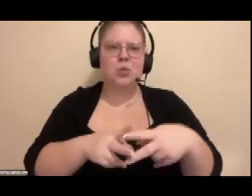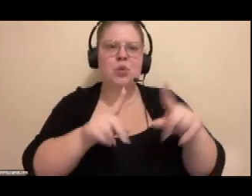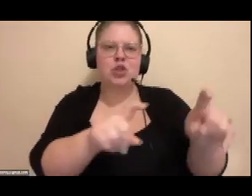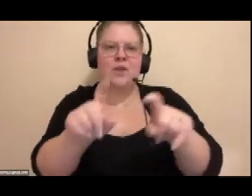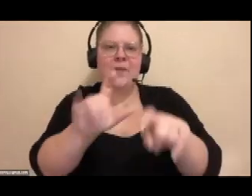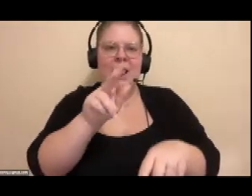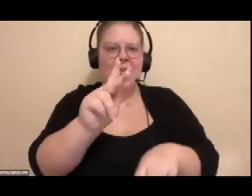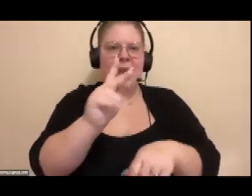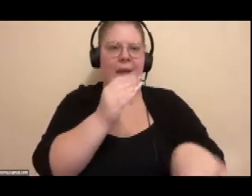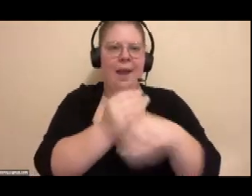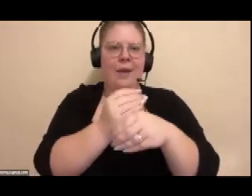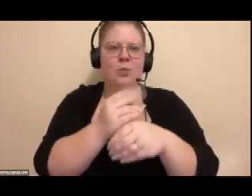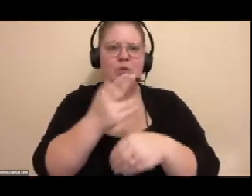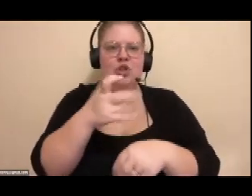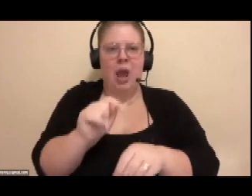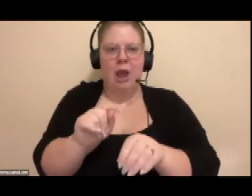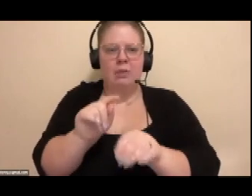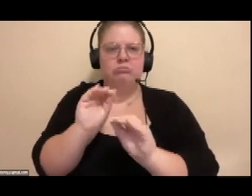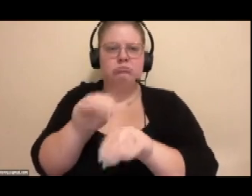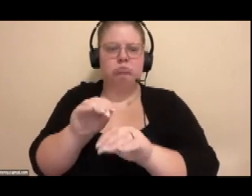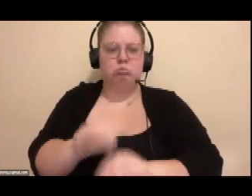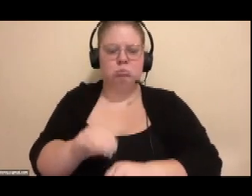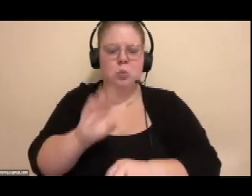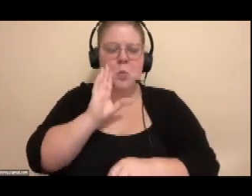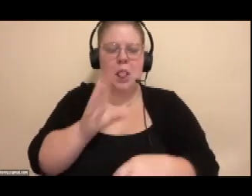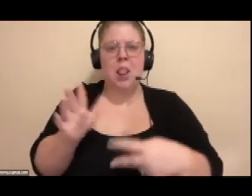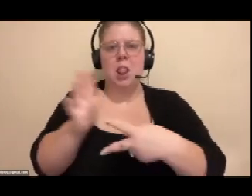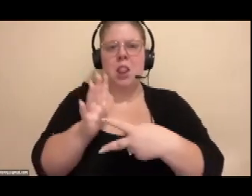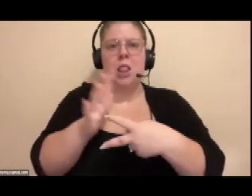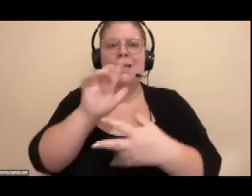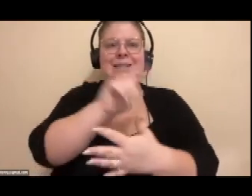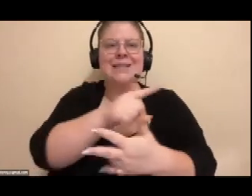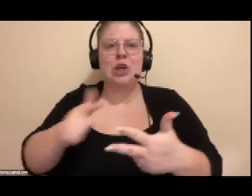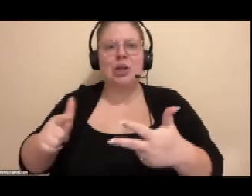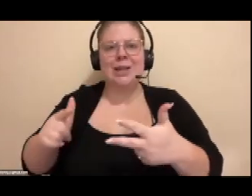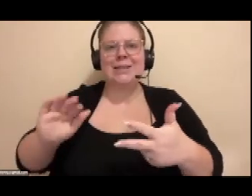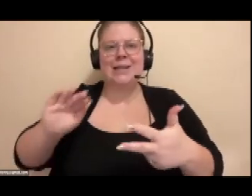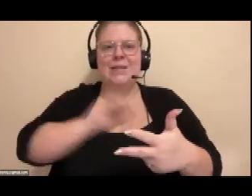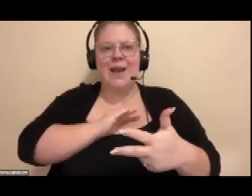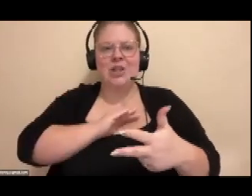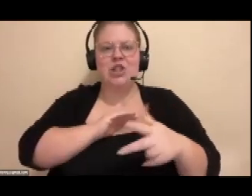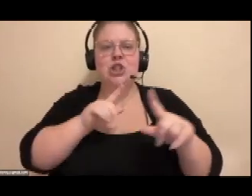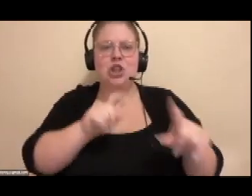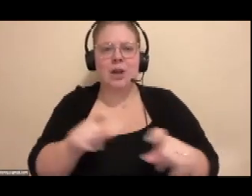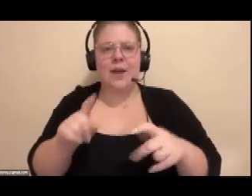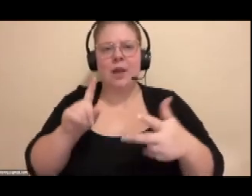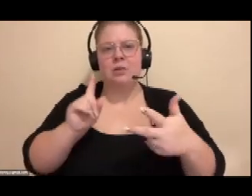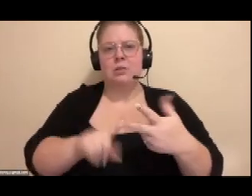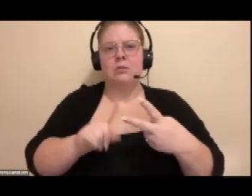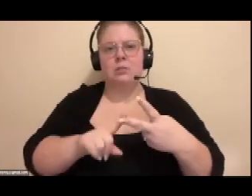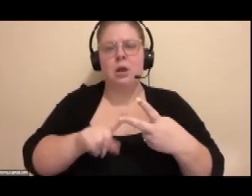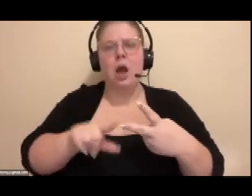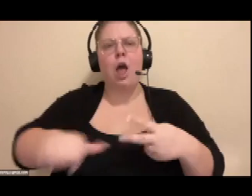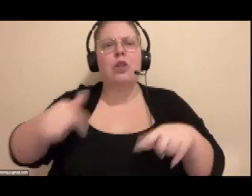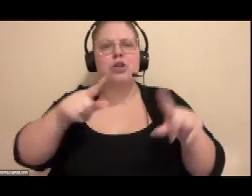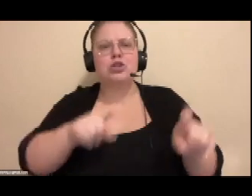And one is a series satisfaction survey and the other is a survey seeking input from all of you